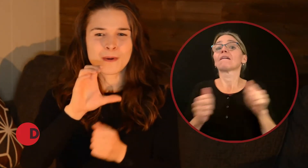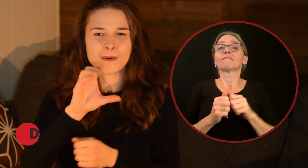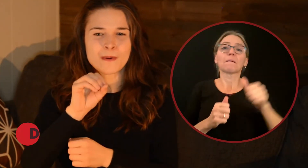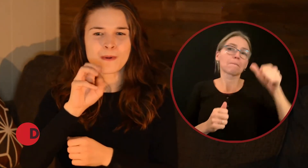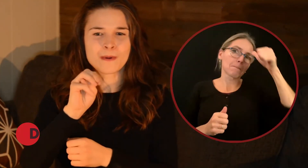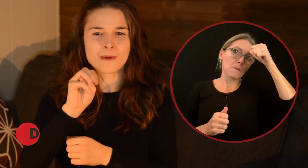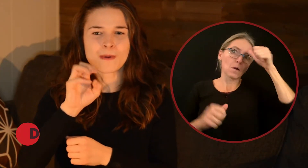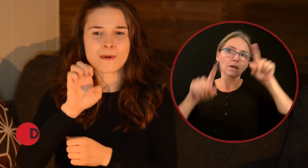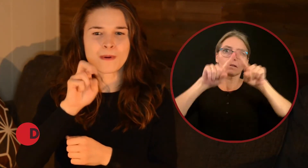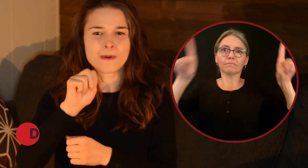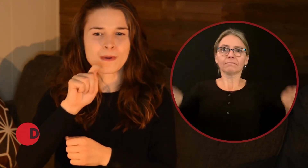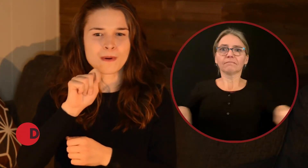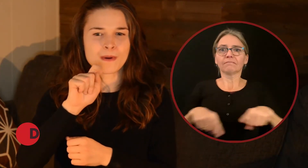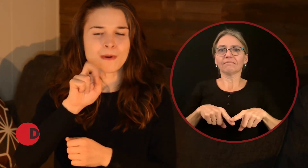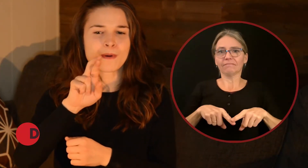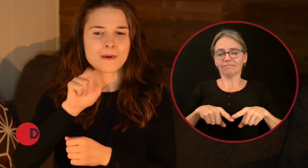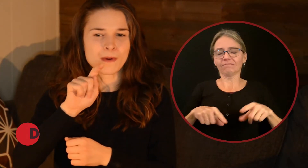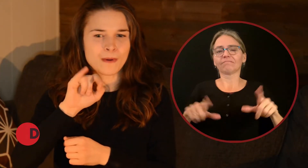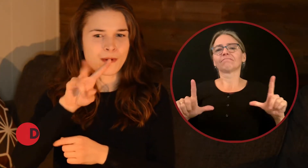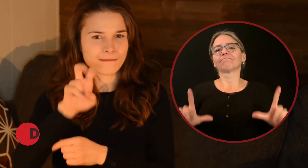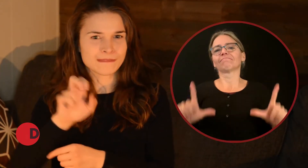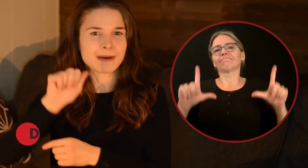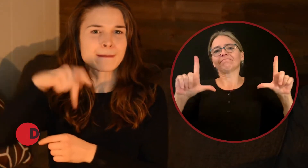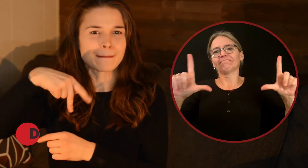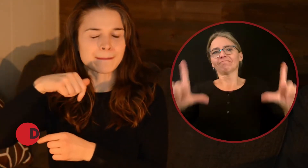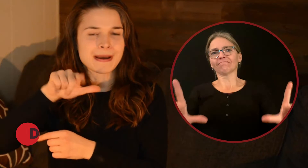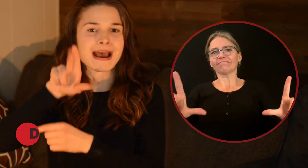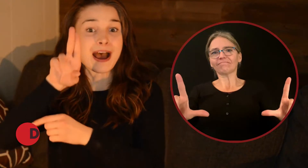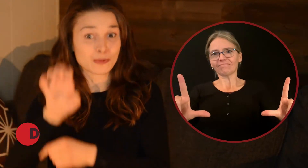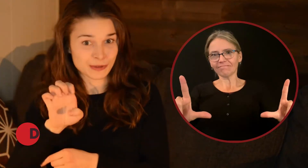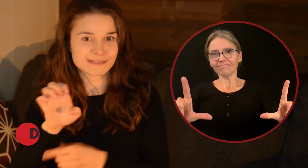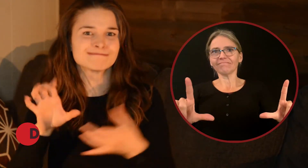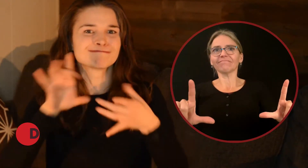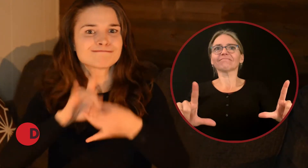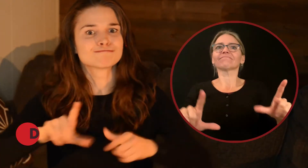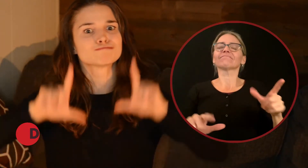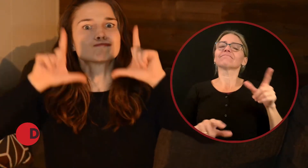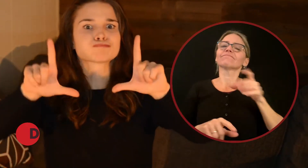with a commemorative plaque installed